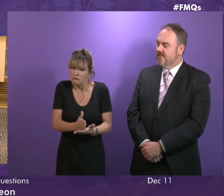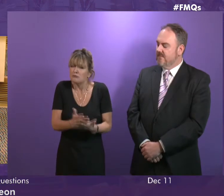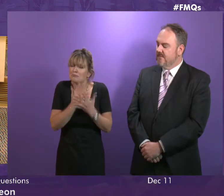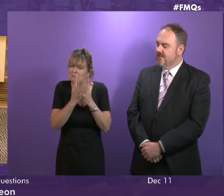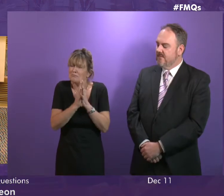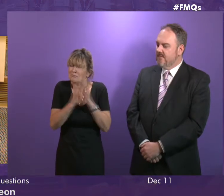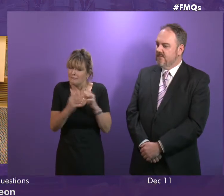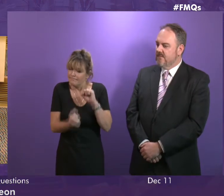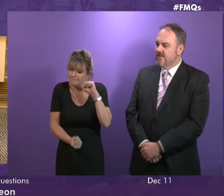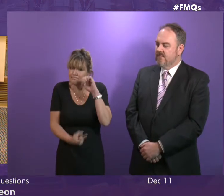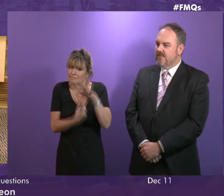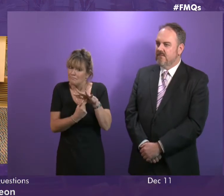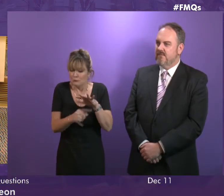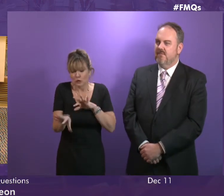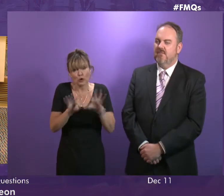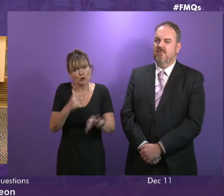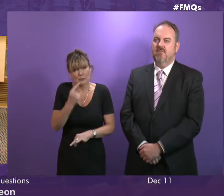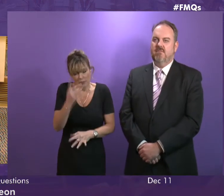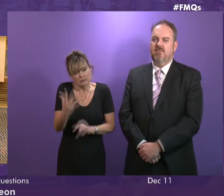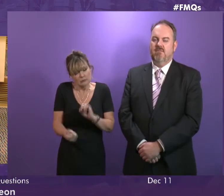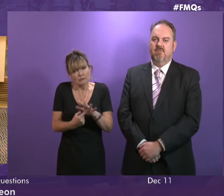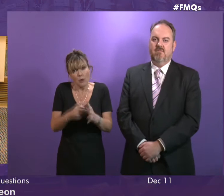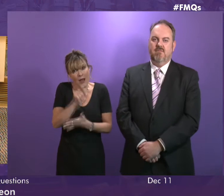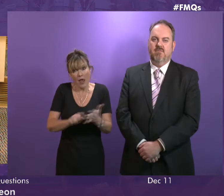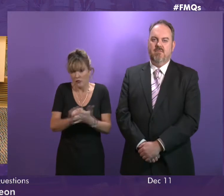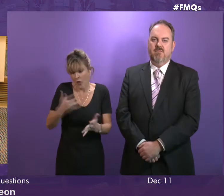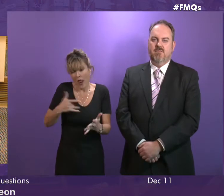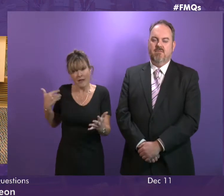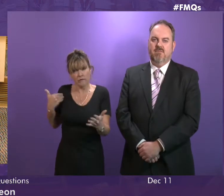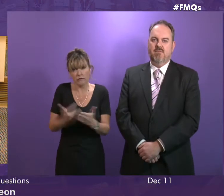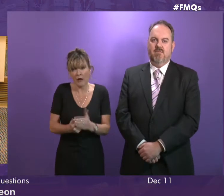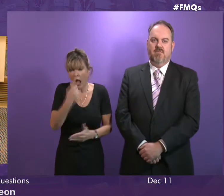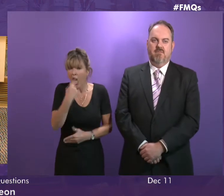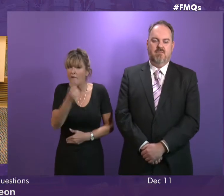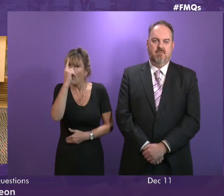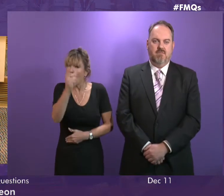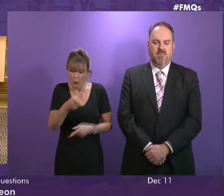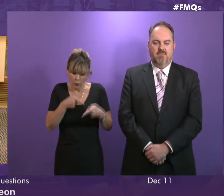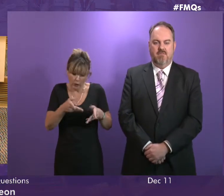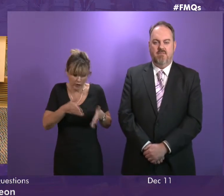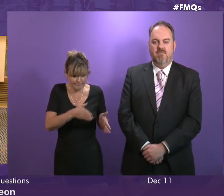most important of our lifetimes. Down one path, there is a future dictated to us by